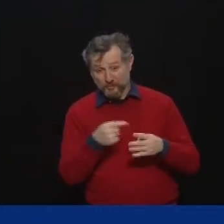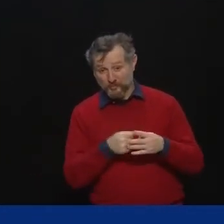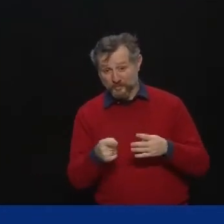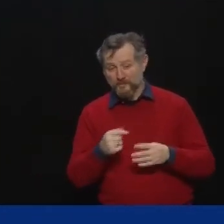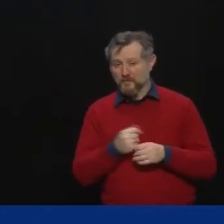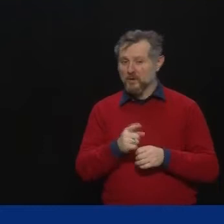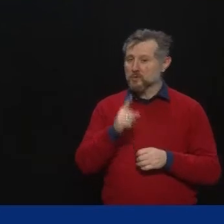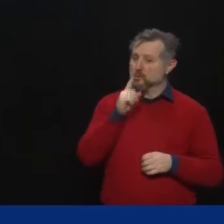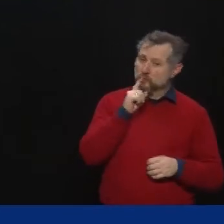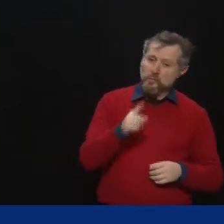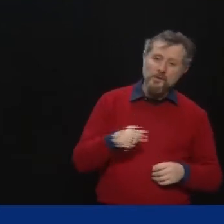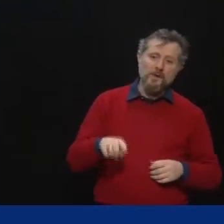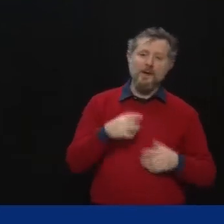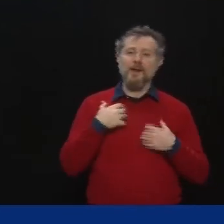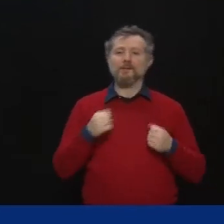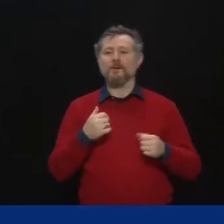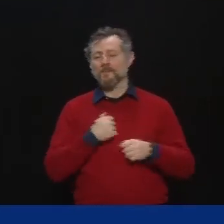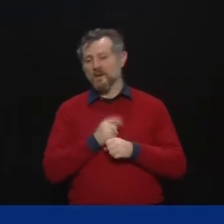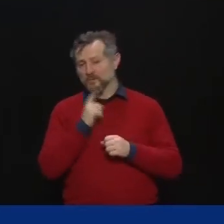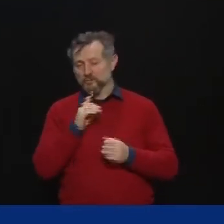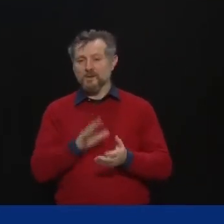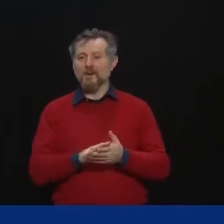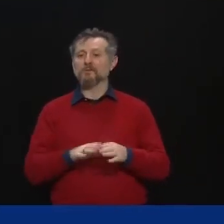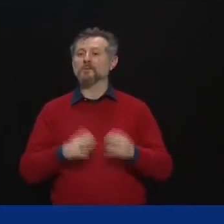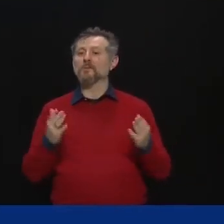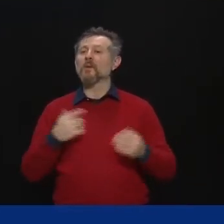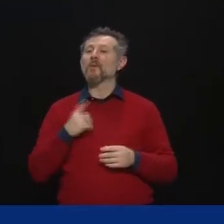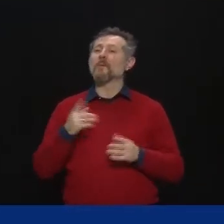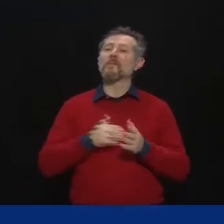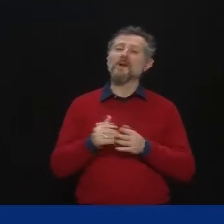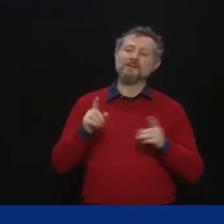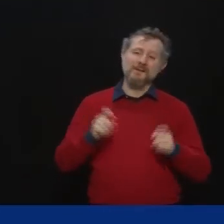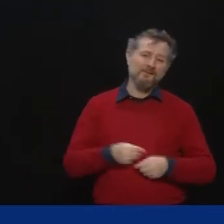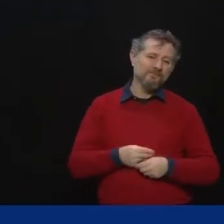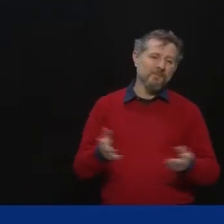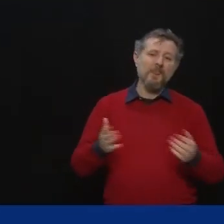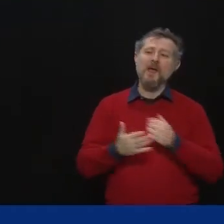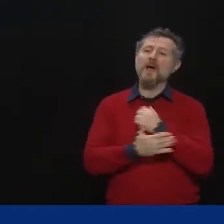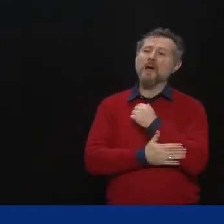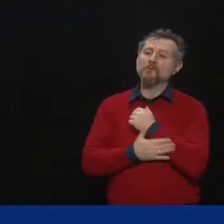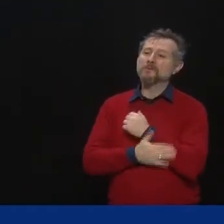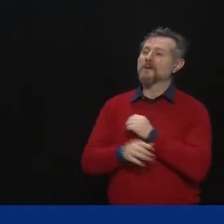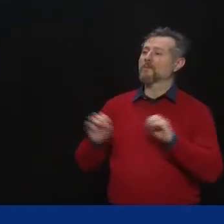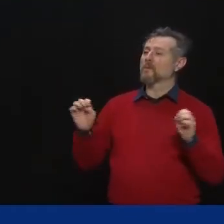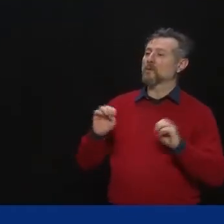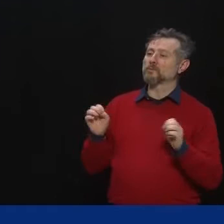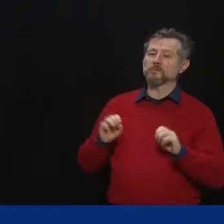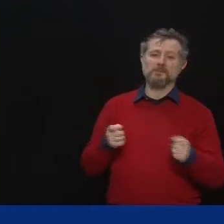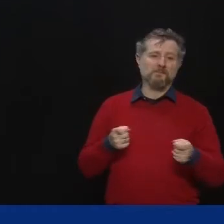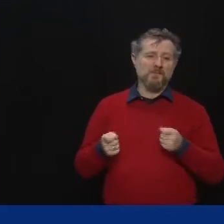THE SCHOOL DISTRICTS BECAUSE WE WANT TO MAKE SURE THAT AS KIDS COME BACK IN JANUARY THAT WE ARE